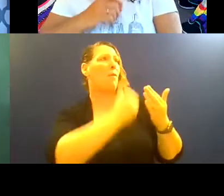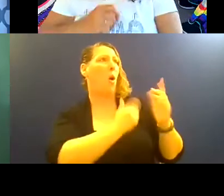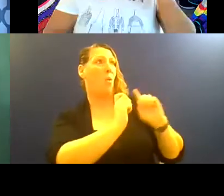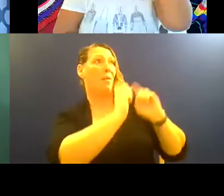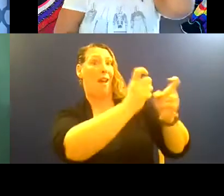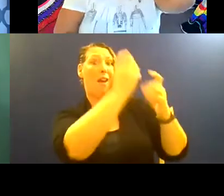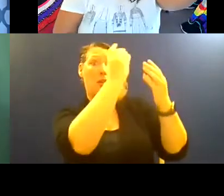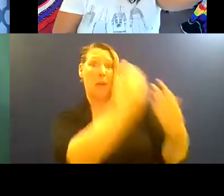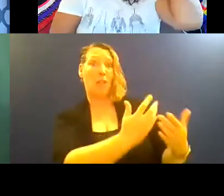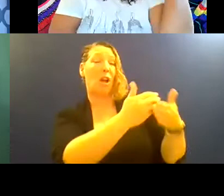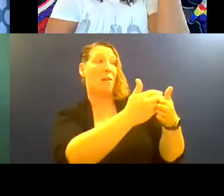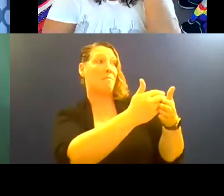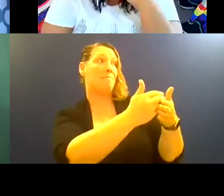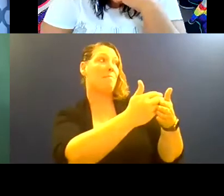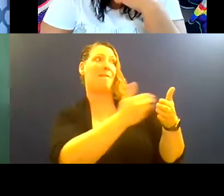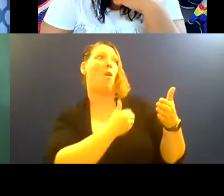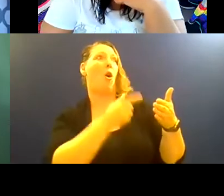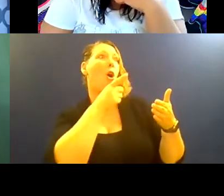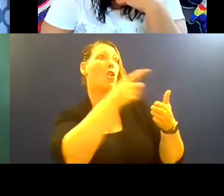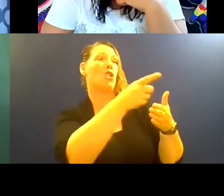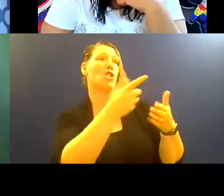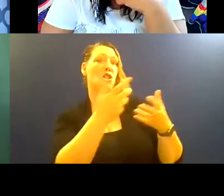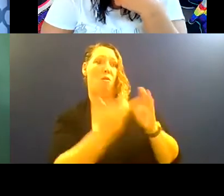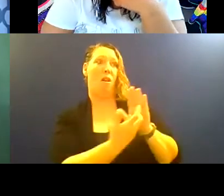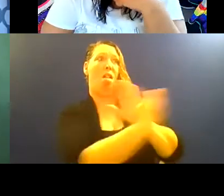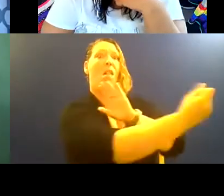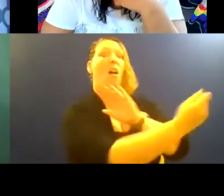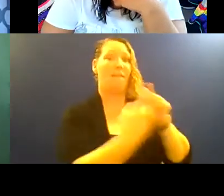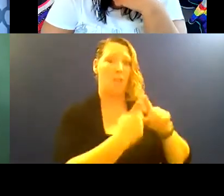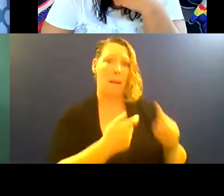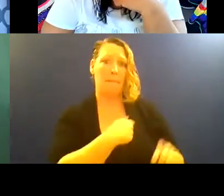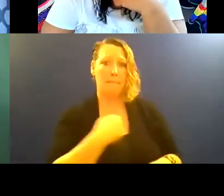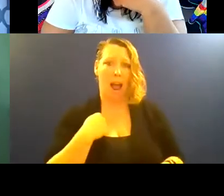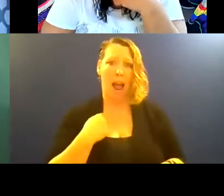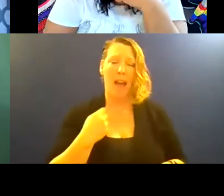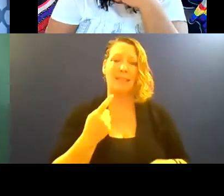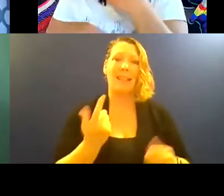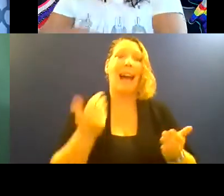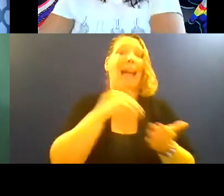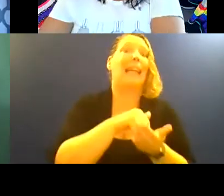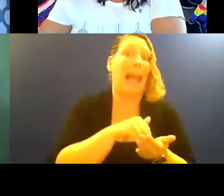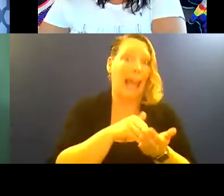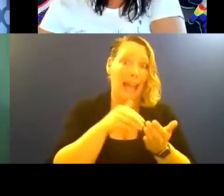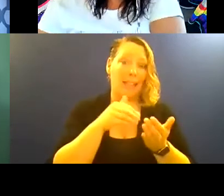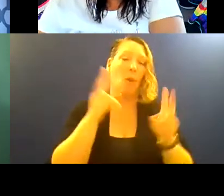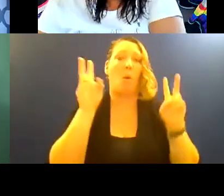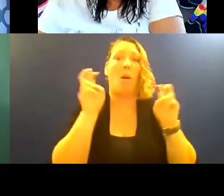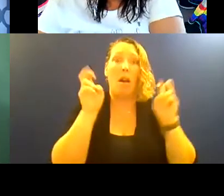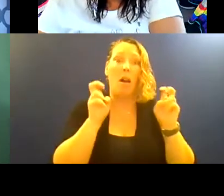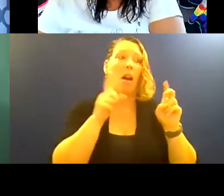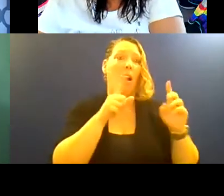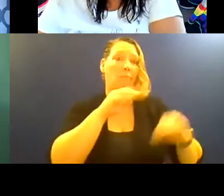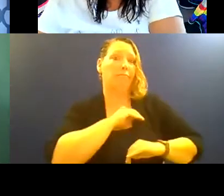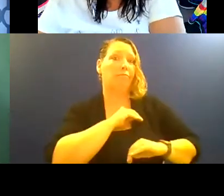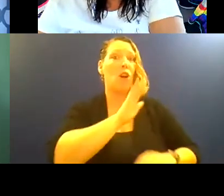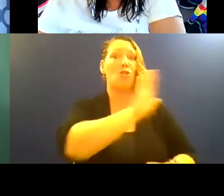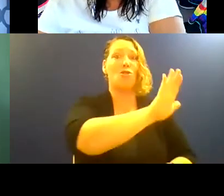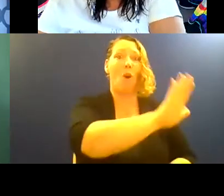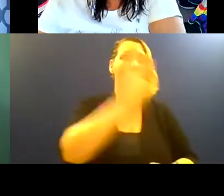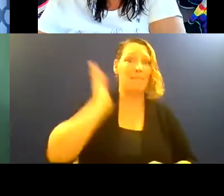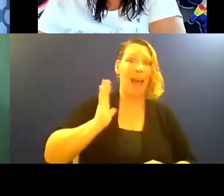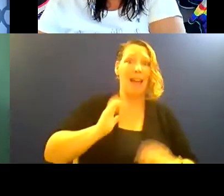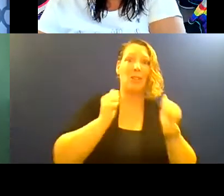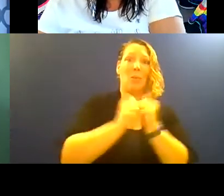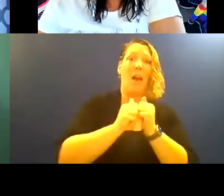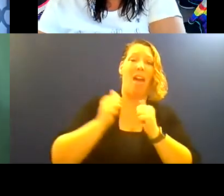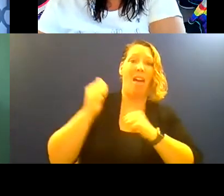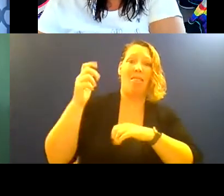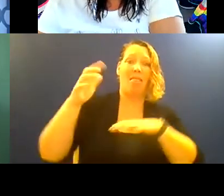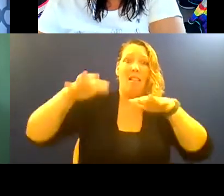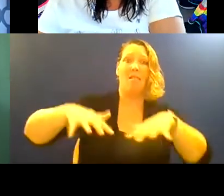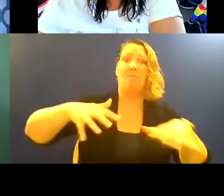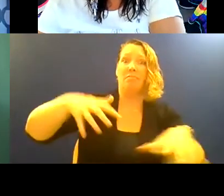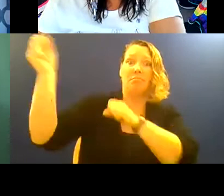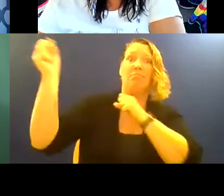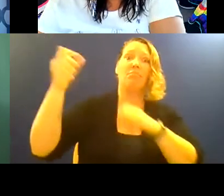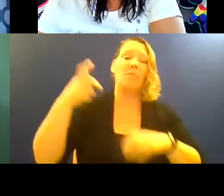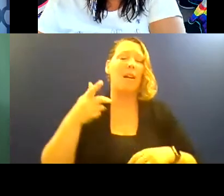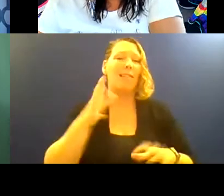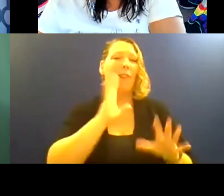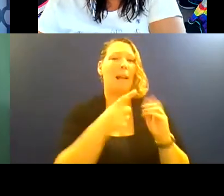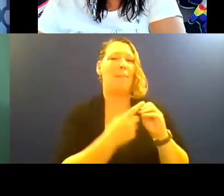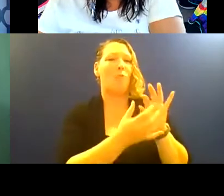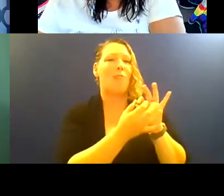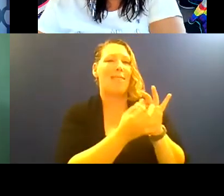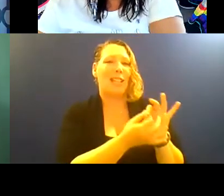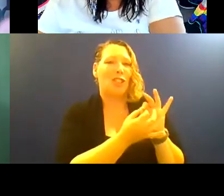information, before, before you extract this from us, you know, to again reconcile your own institutions past with settler colonialism, like let's just talk about relationships here.